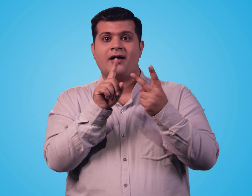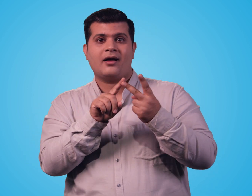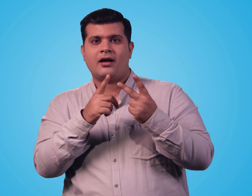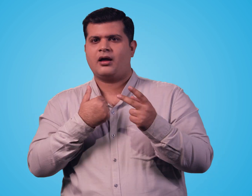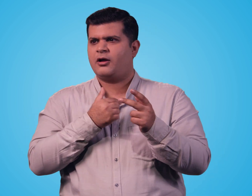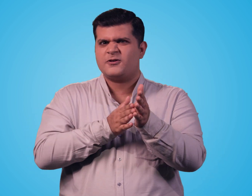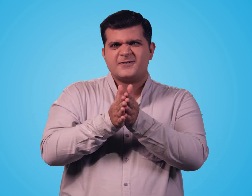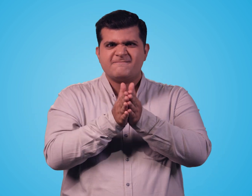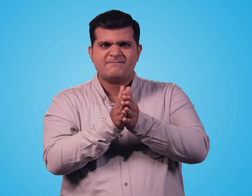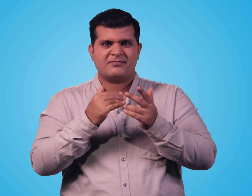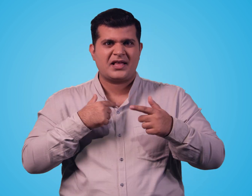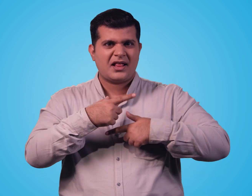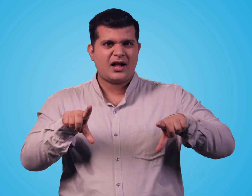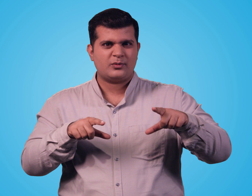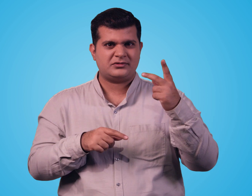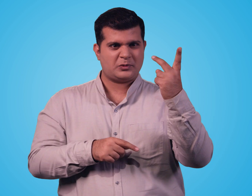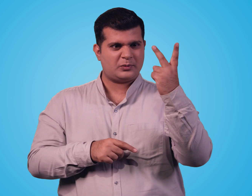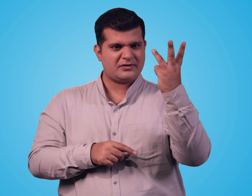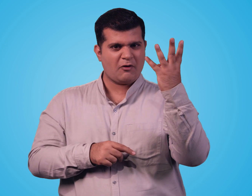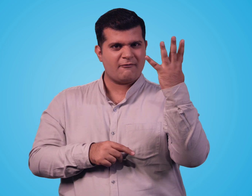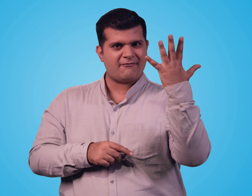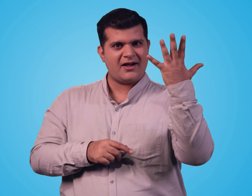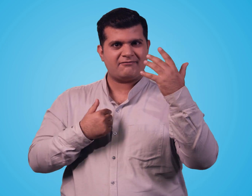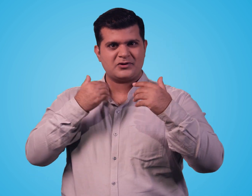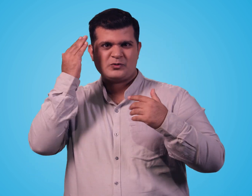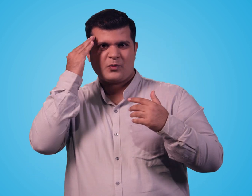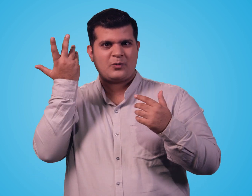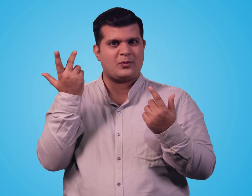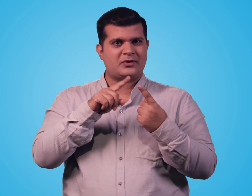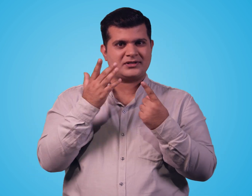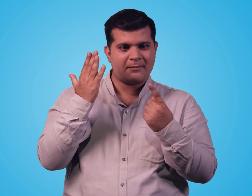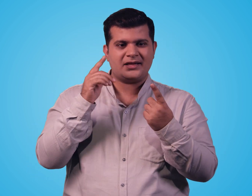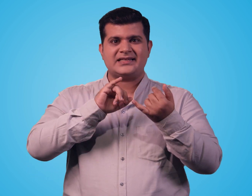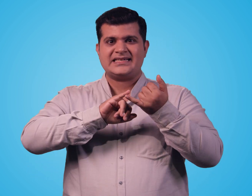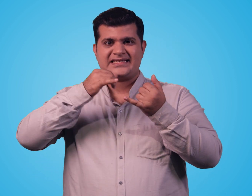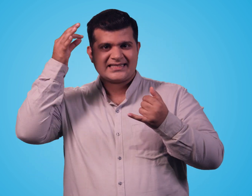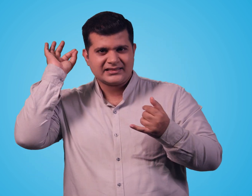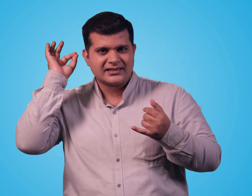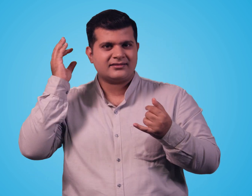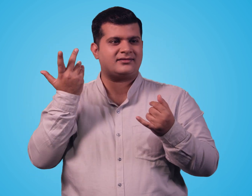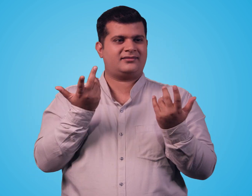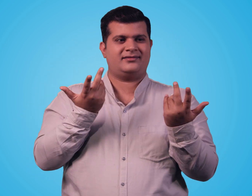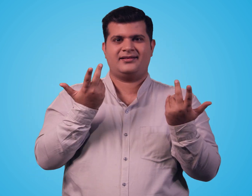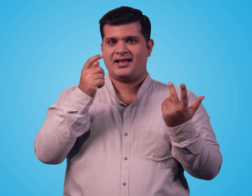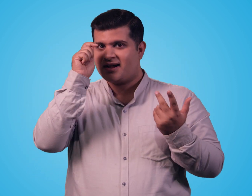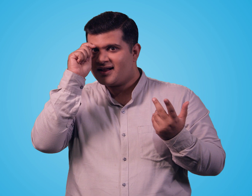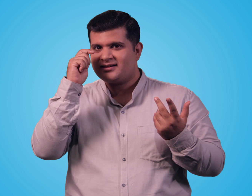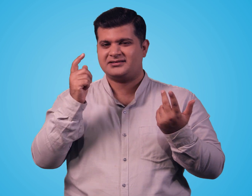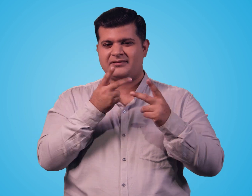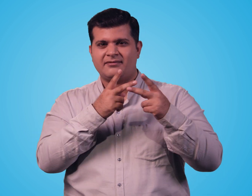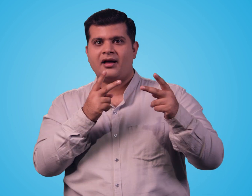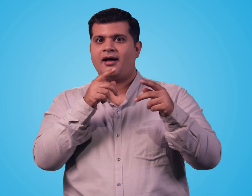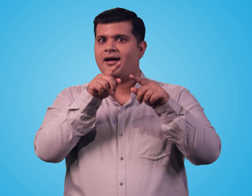Some people have a passion for languages and know Tamil, Sanskrit, English, etc.